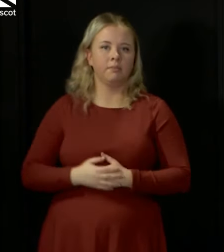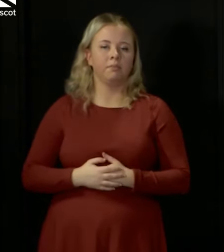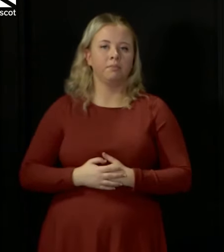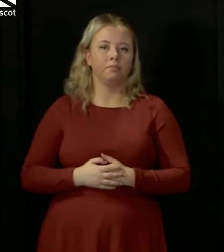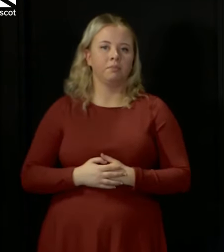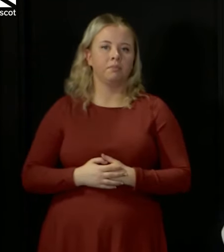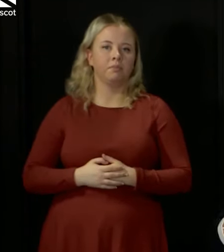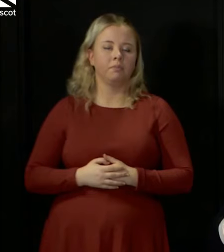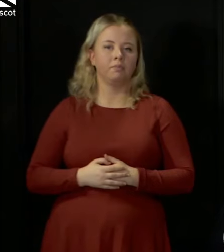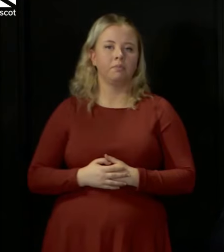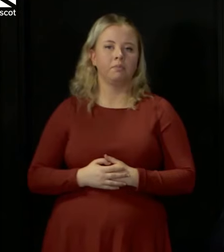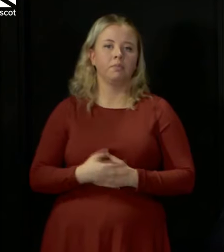Tom Eden from PA.